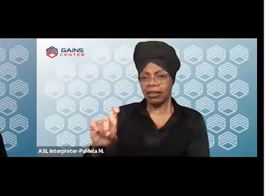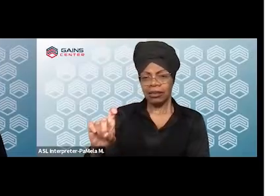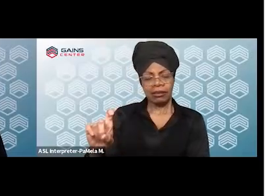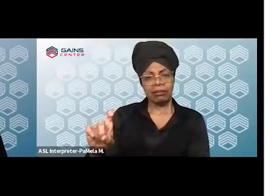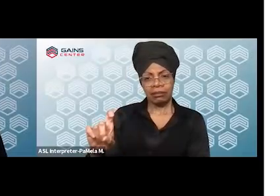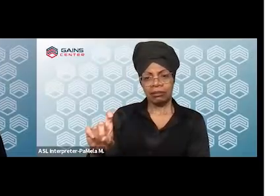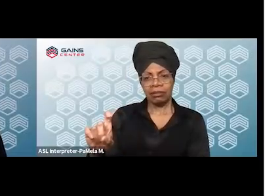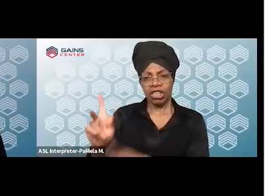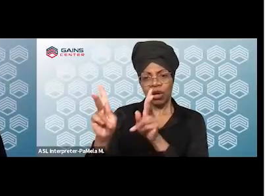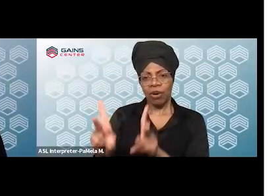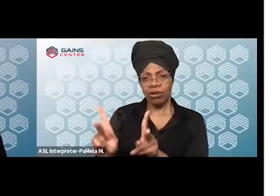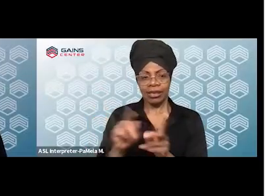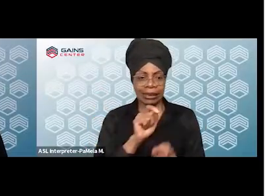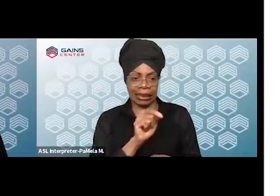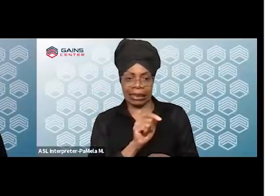is this particular individual,